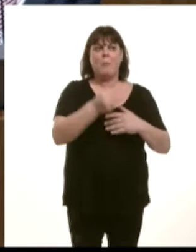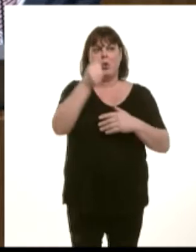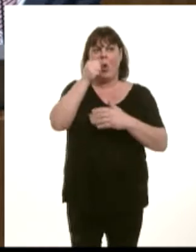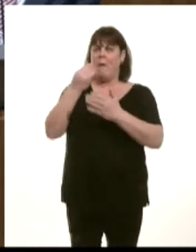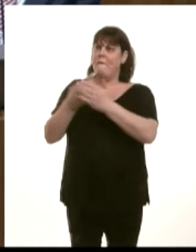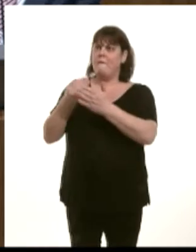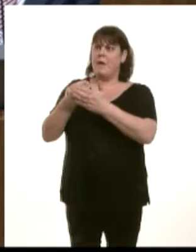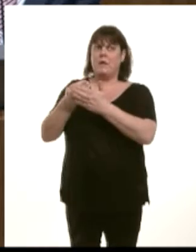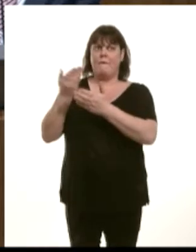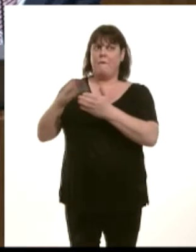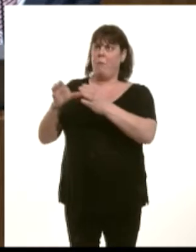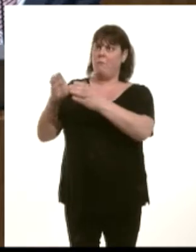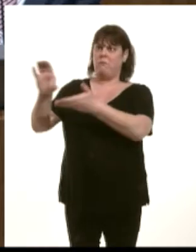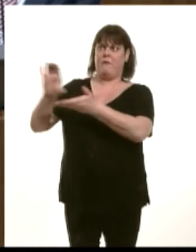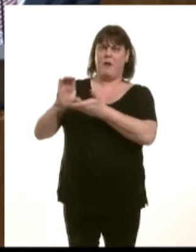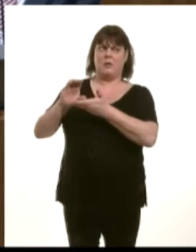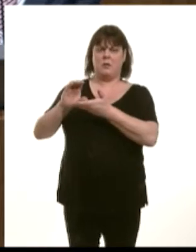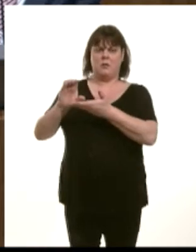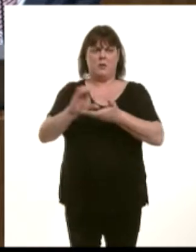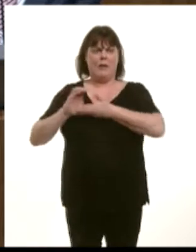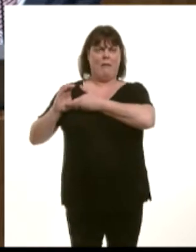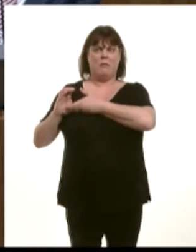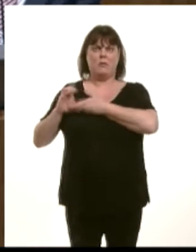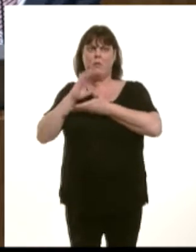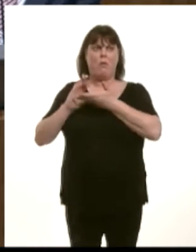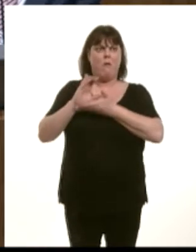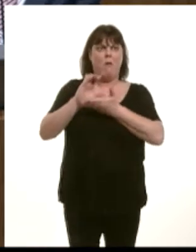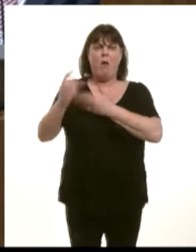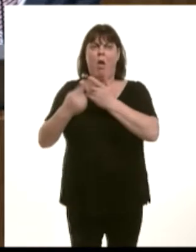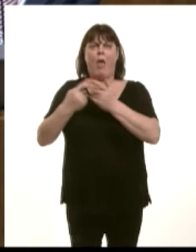We’ve seen the publicity that that’s engendered today and the criticism of the cancer drugs fund itself.